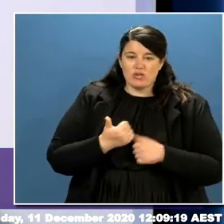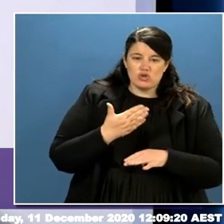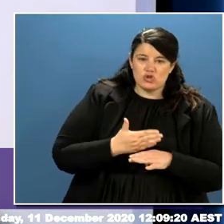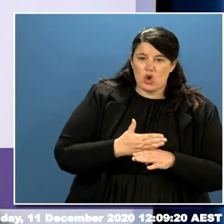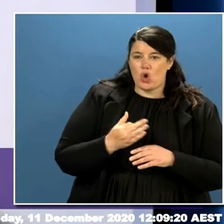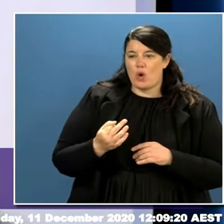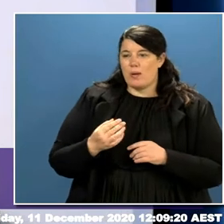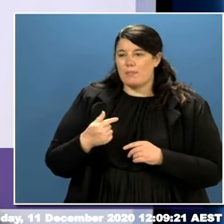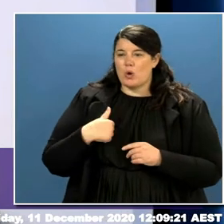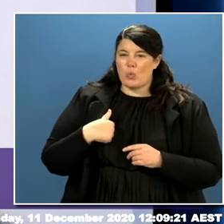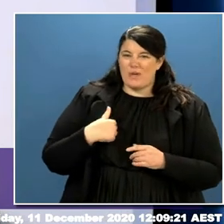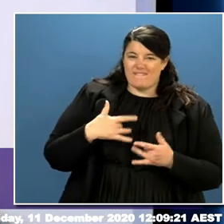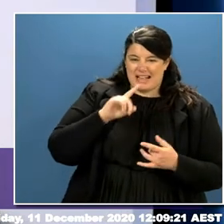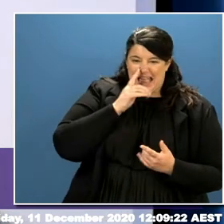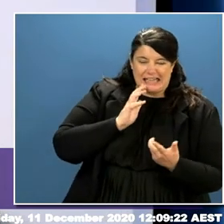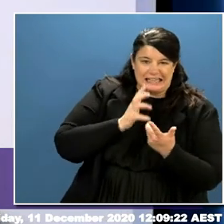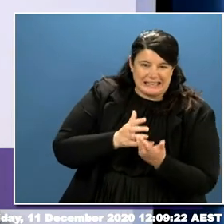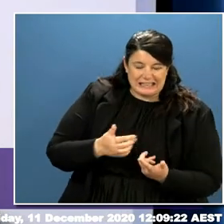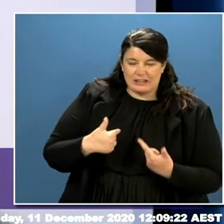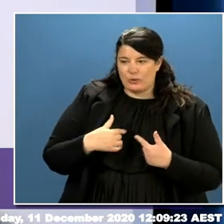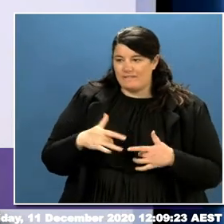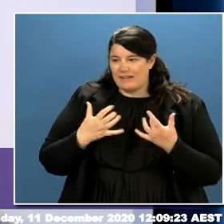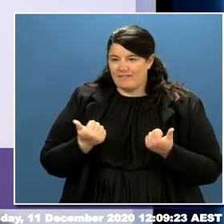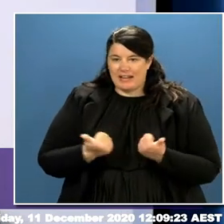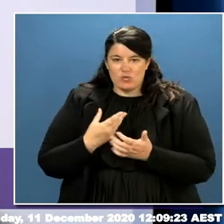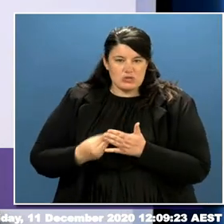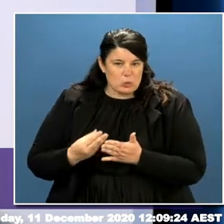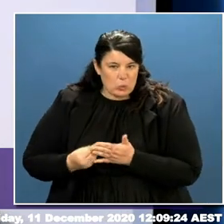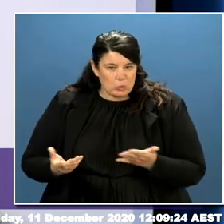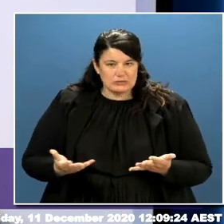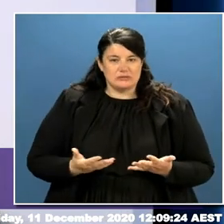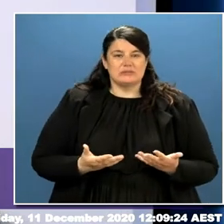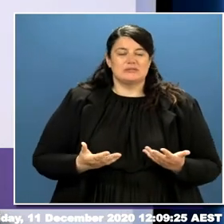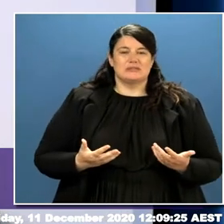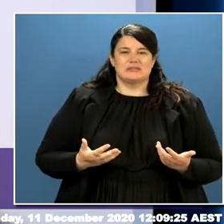our capability and we don't feel equipped", how do you reconcile the